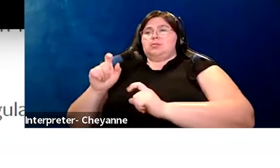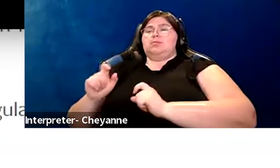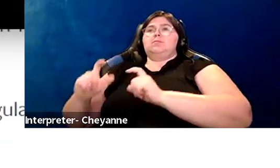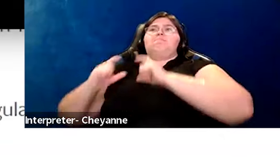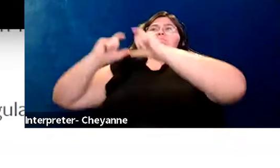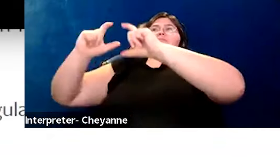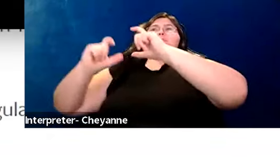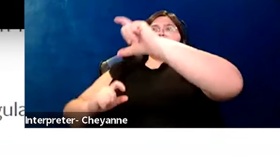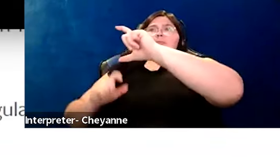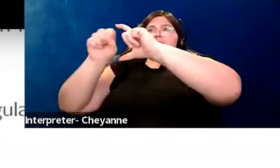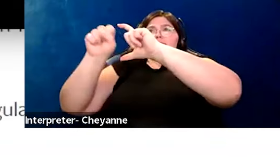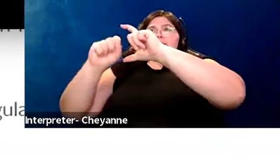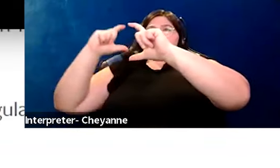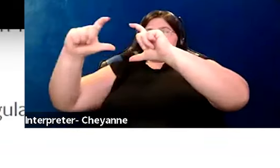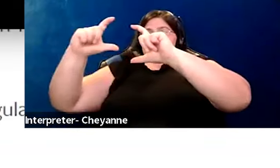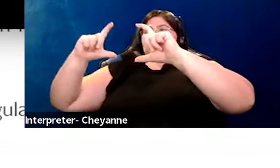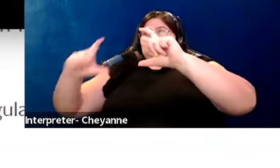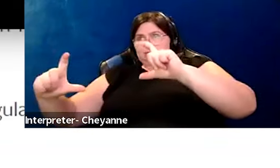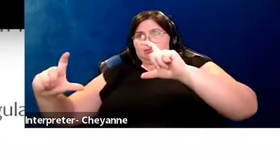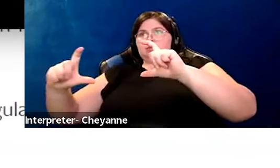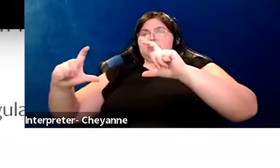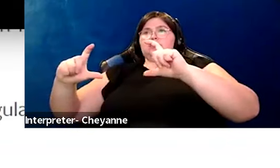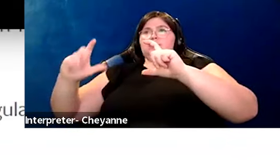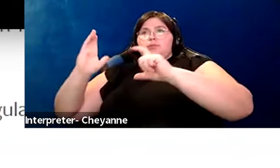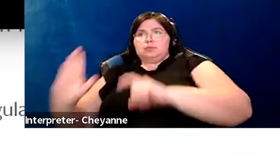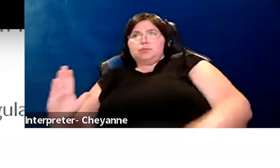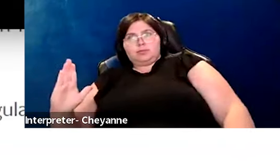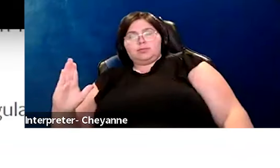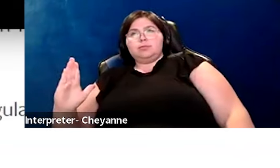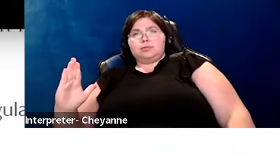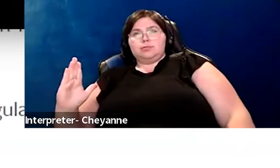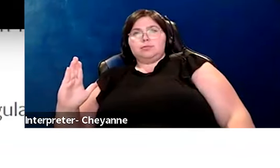s close paren power close paren. [END PLAYBACK]